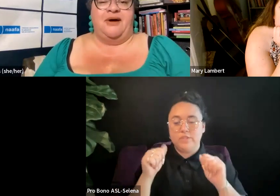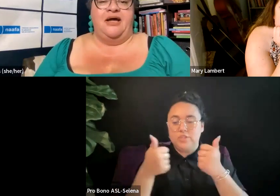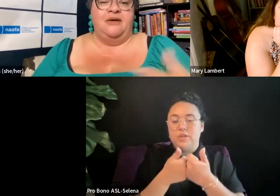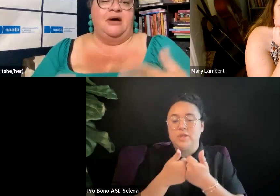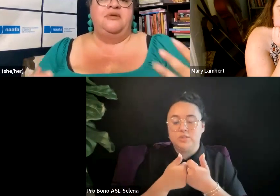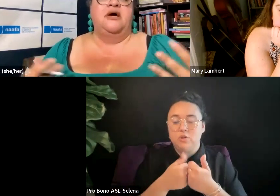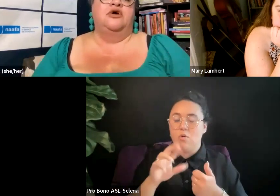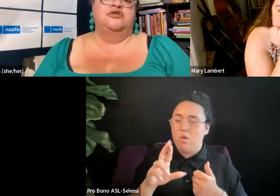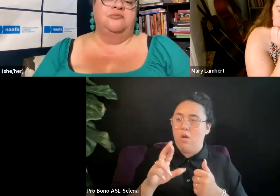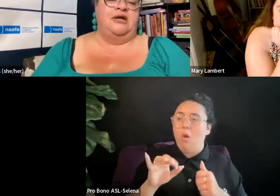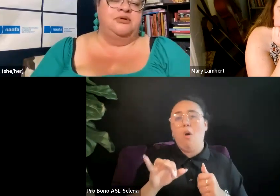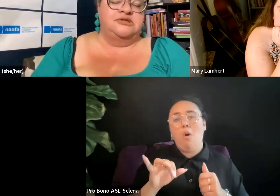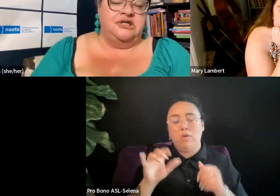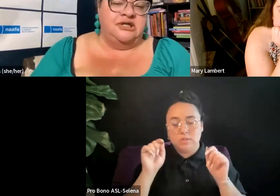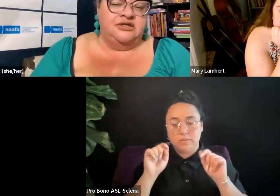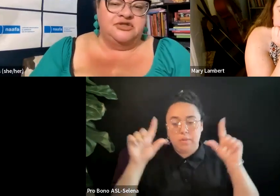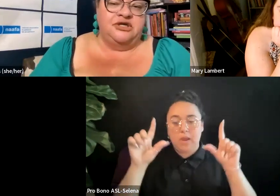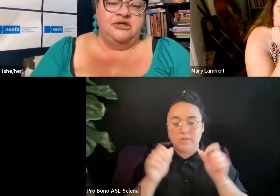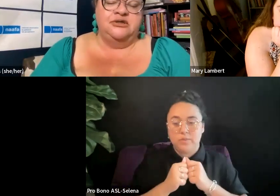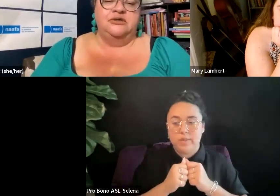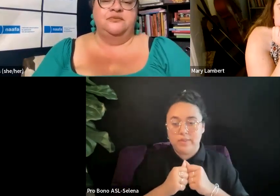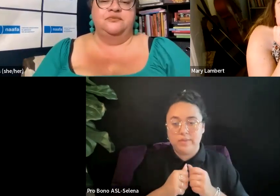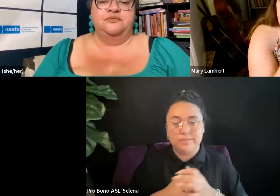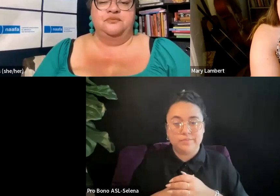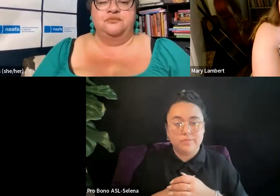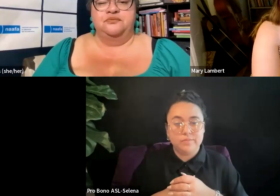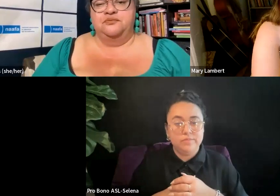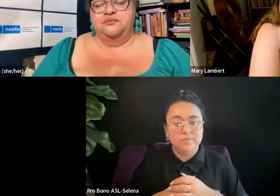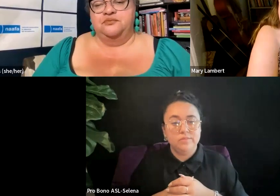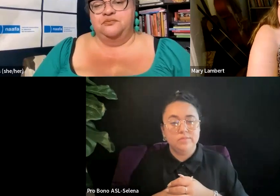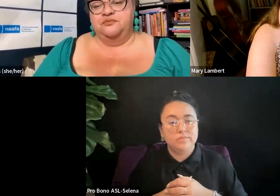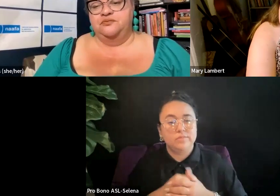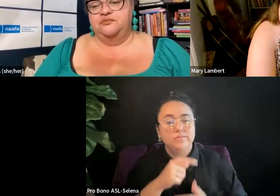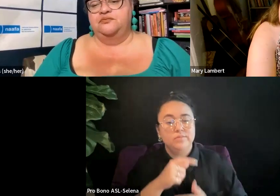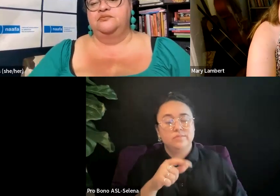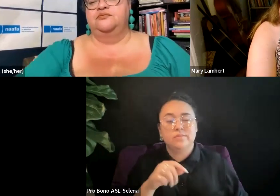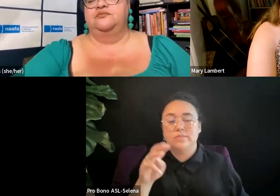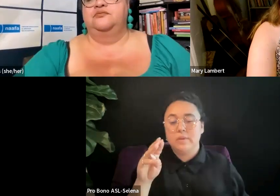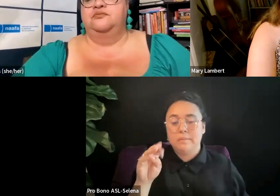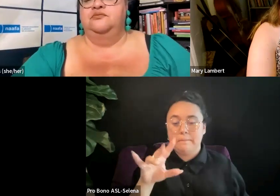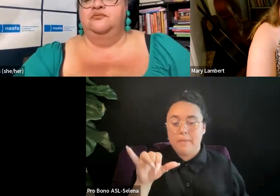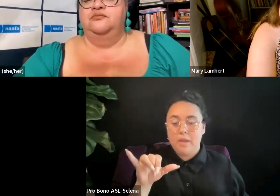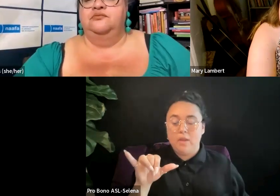by about being a larger body person in the industry? Yeah, I was actually really surprised when I signed with Capitol Records.